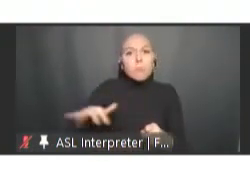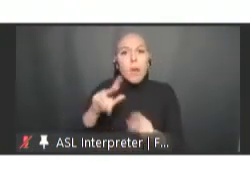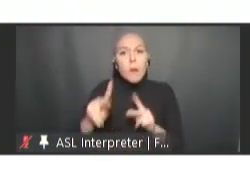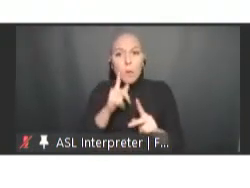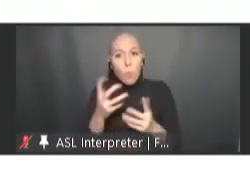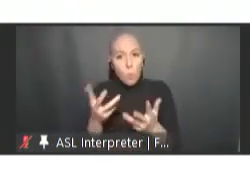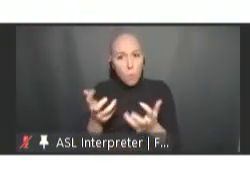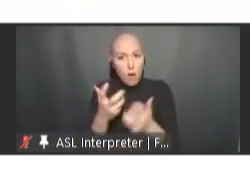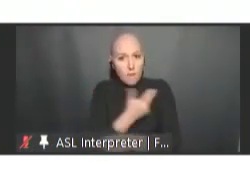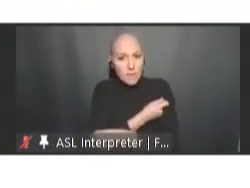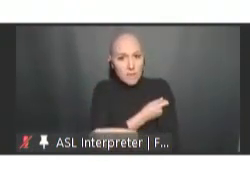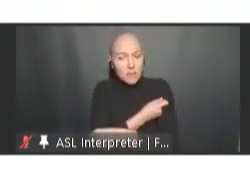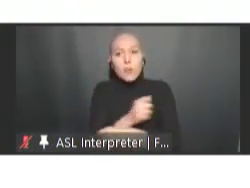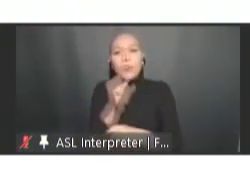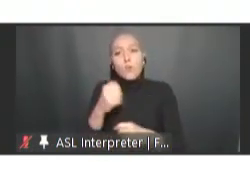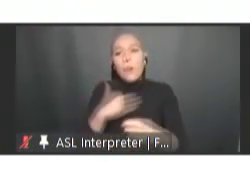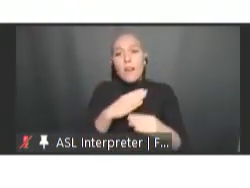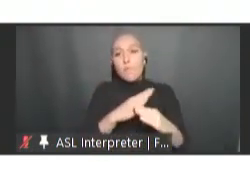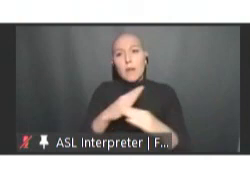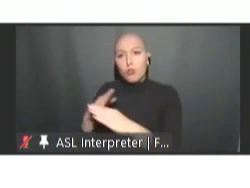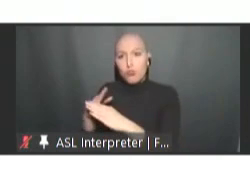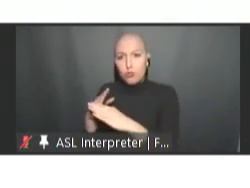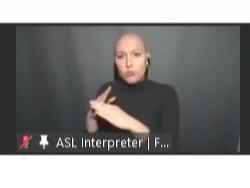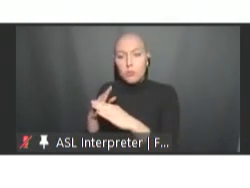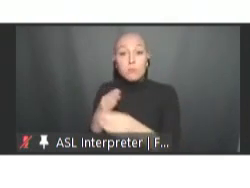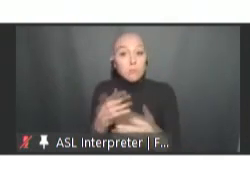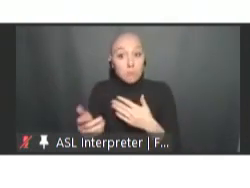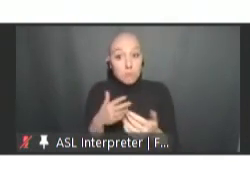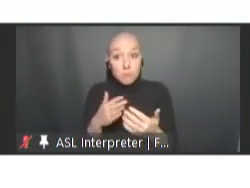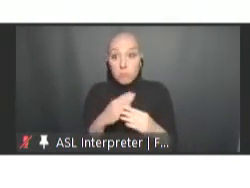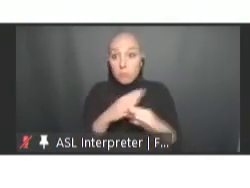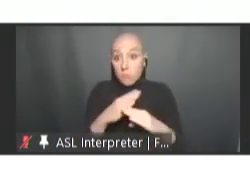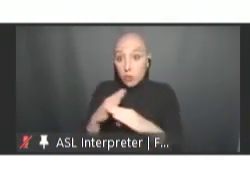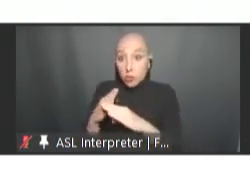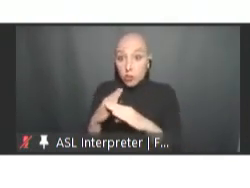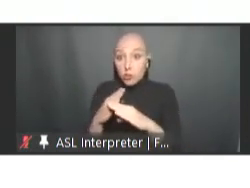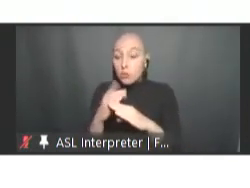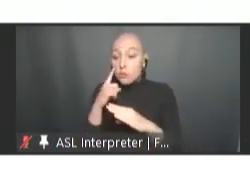do not have barriers, whether it's with regard to language barriers,